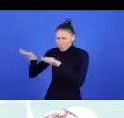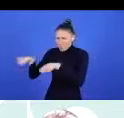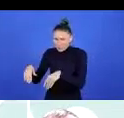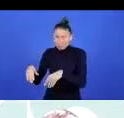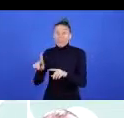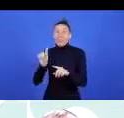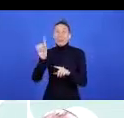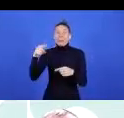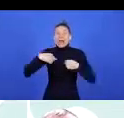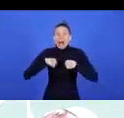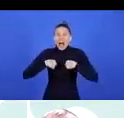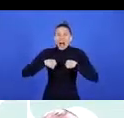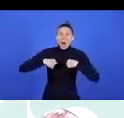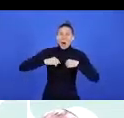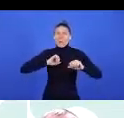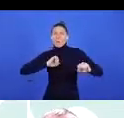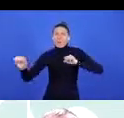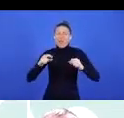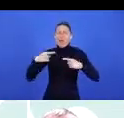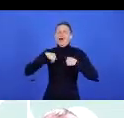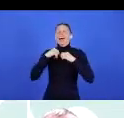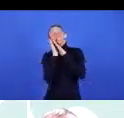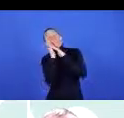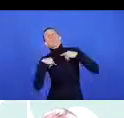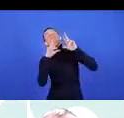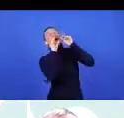roommates this just in case this is their concern. Turns out